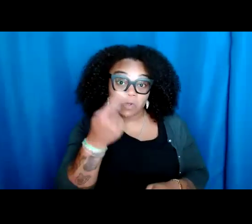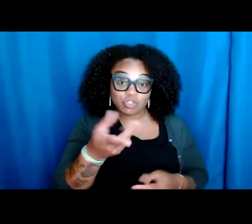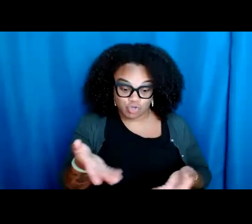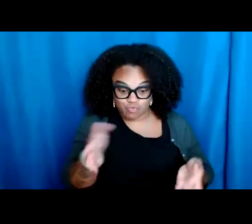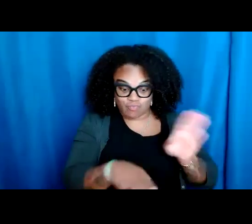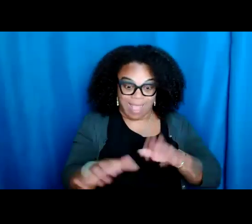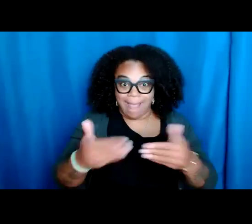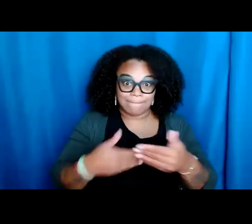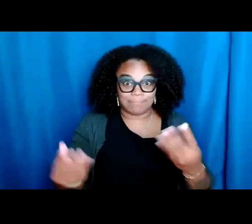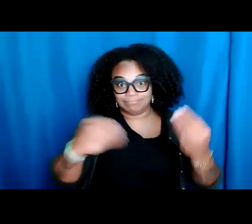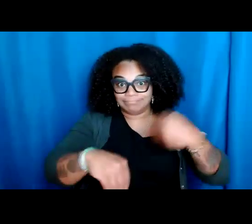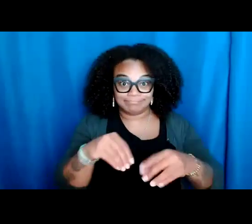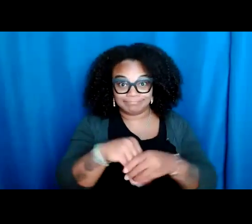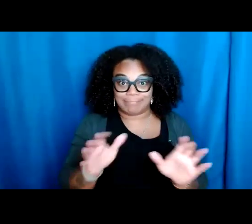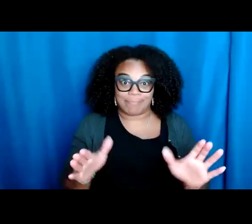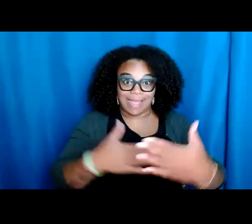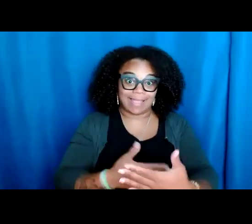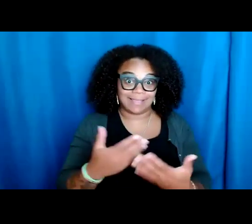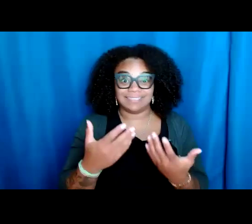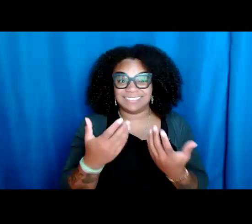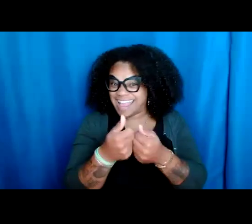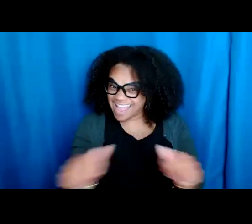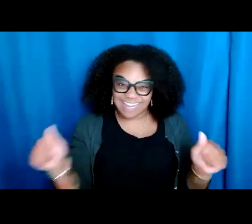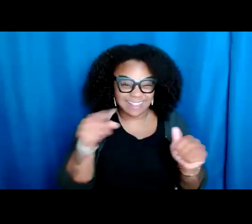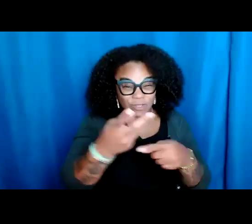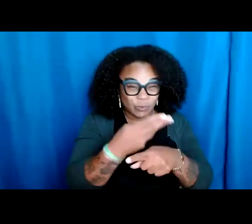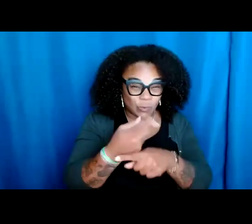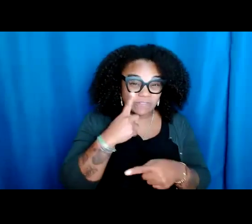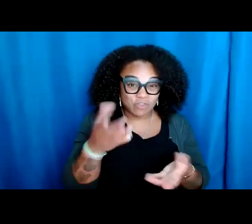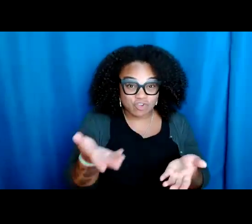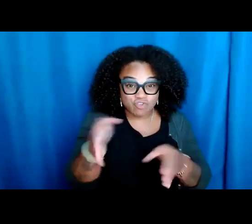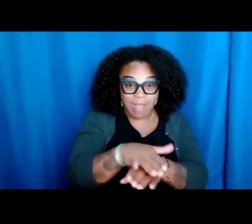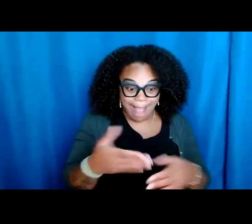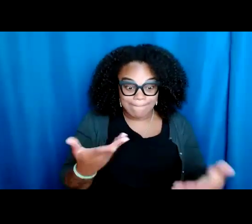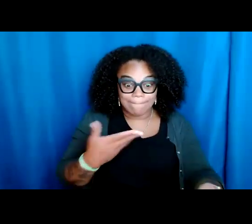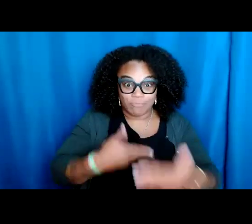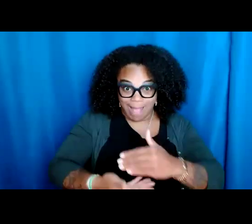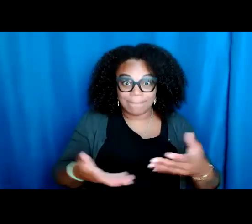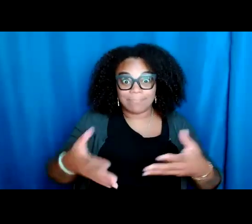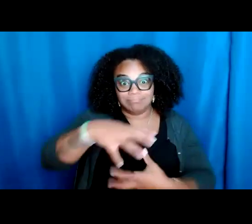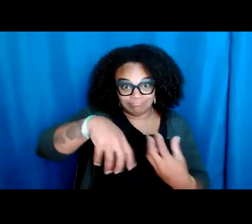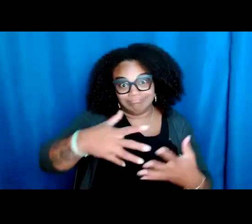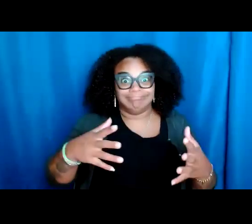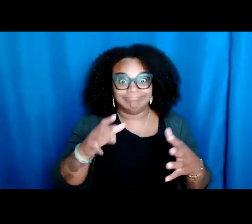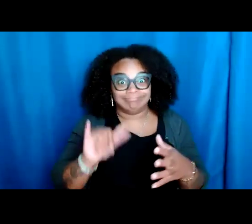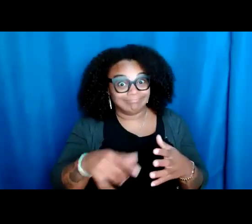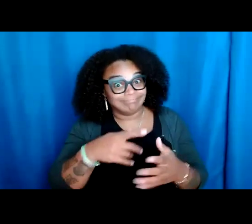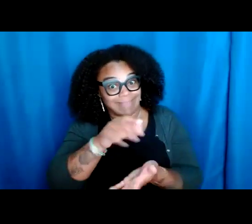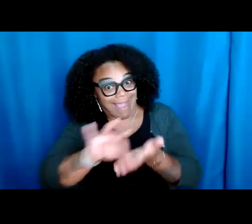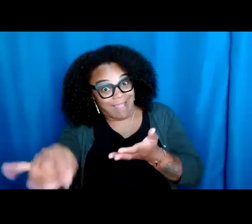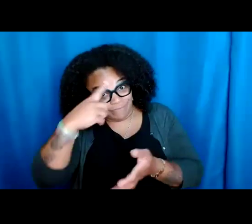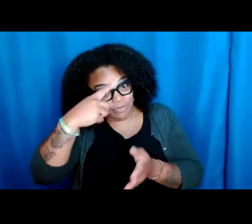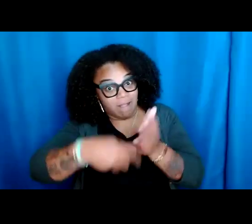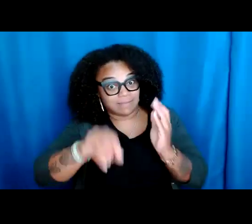a panel, any materials you use to wrap that is also counted toward your cost of goods sold.